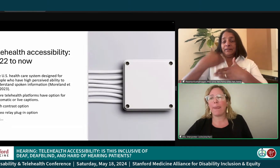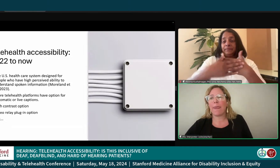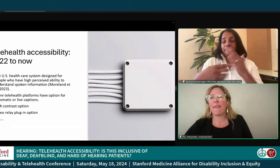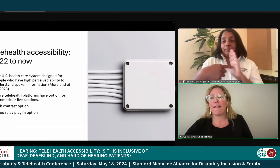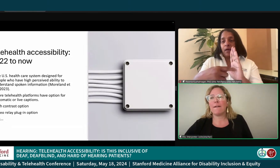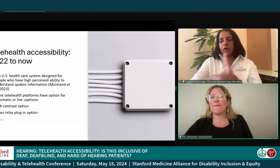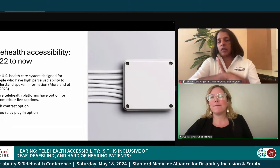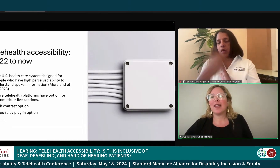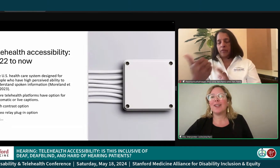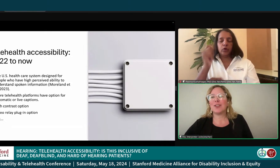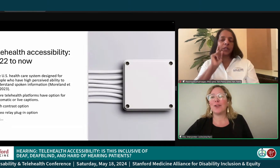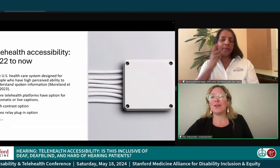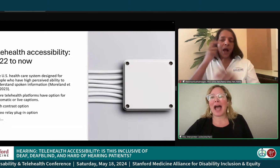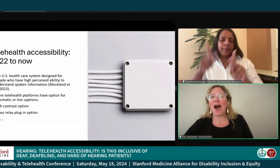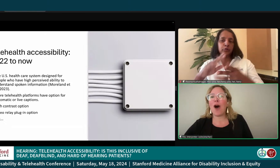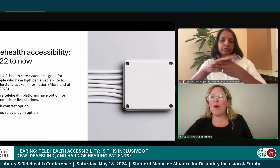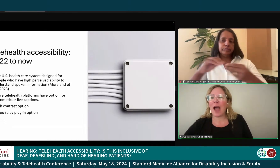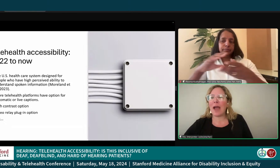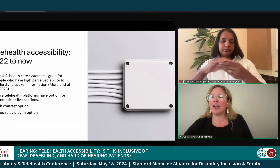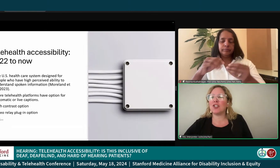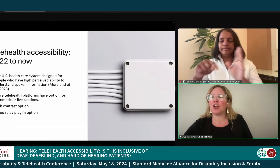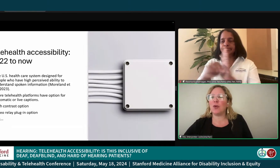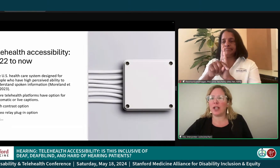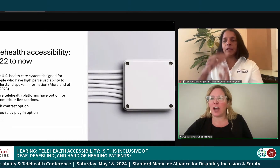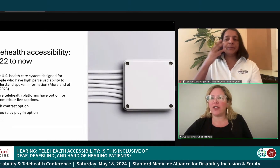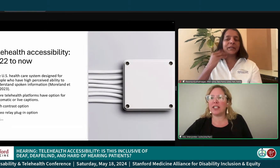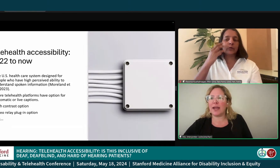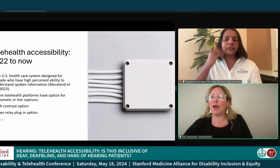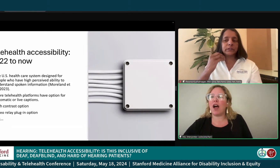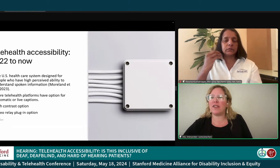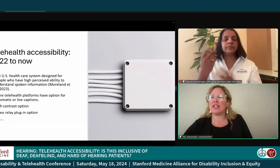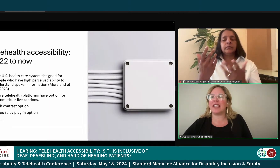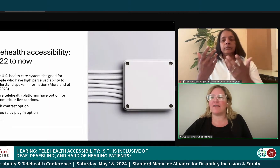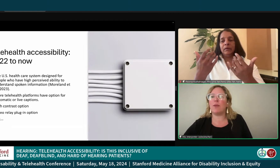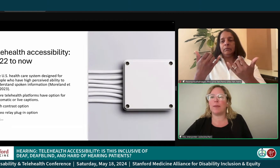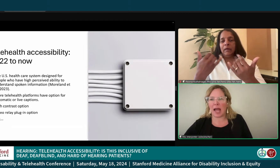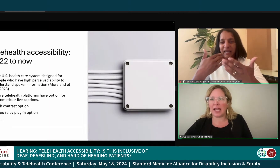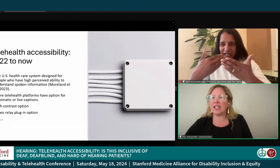They are accessible. So now I'm gonna show you another example of a DeafBlind